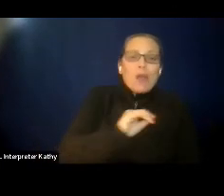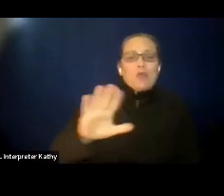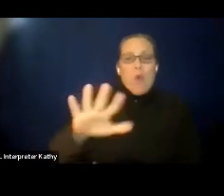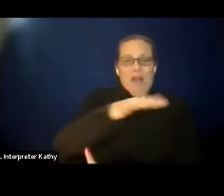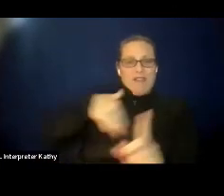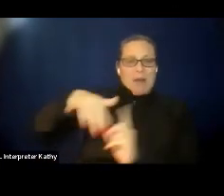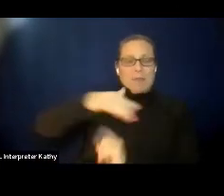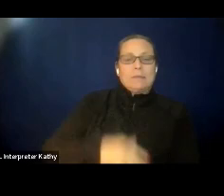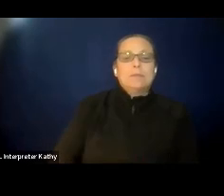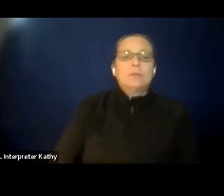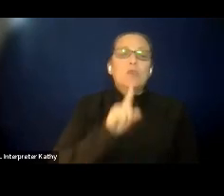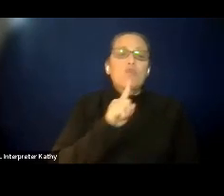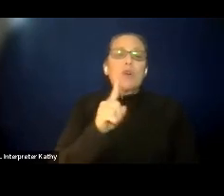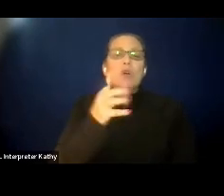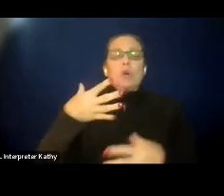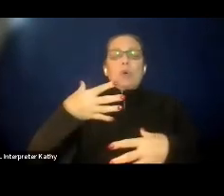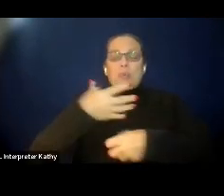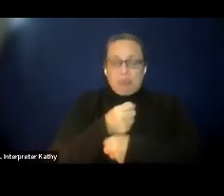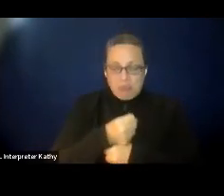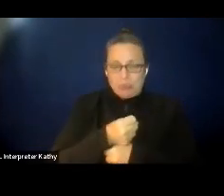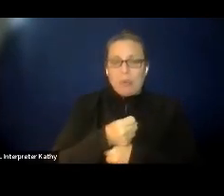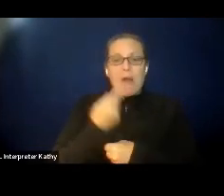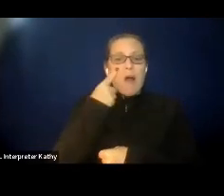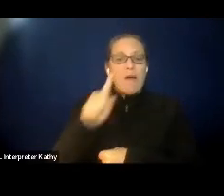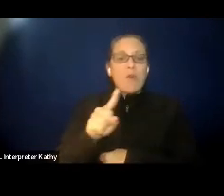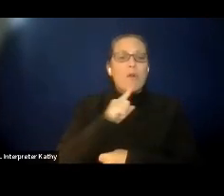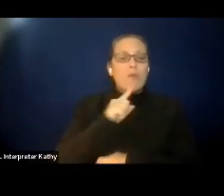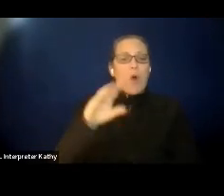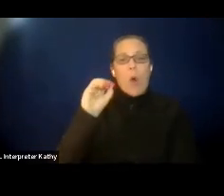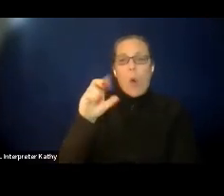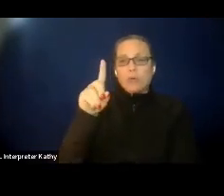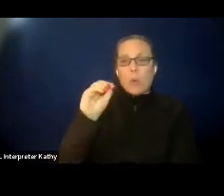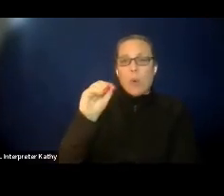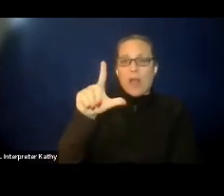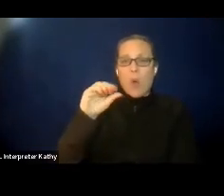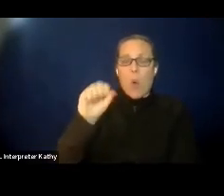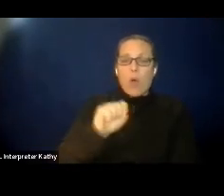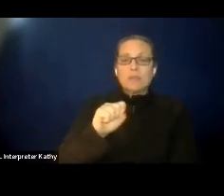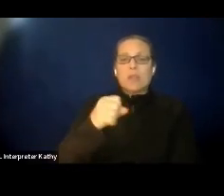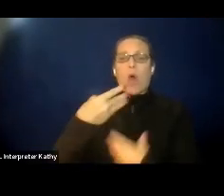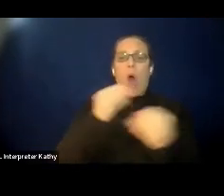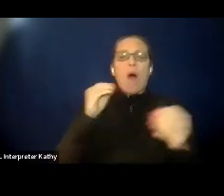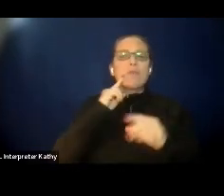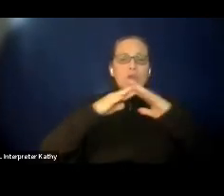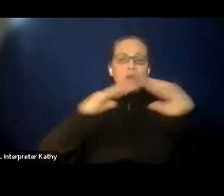way that's best for you and your environment. Just a real quick overview of the Office